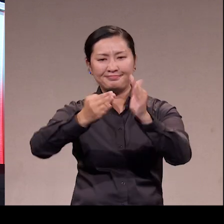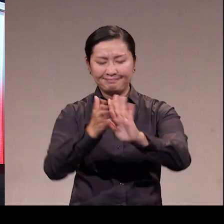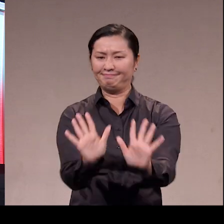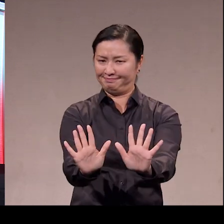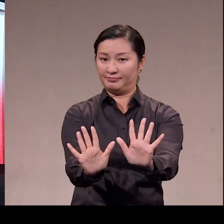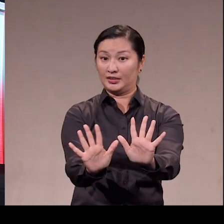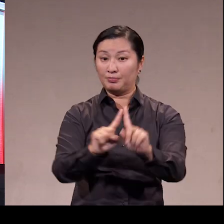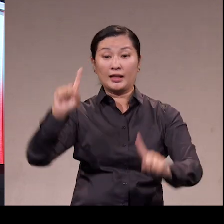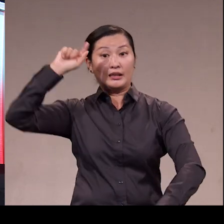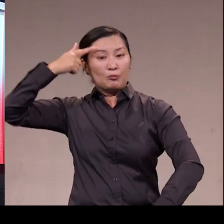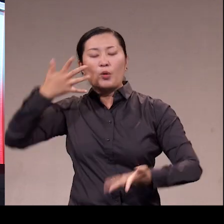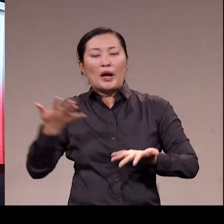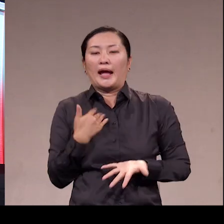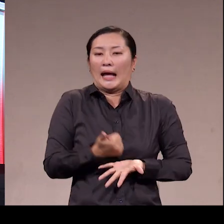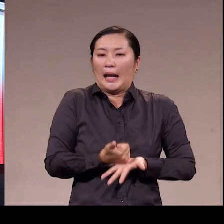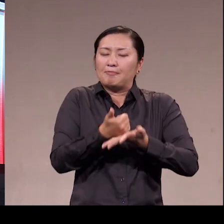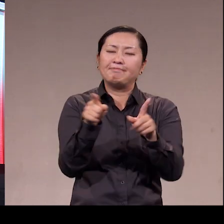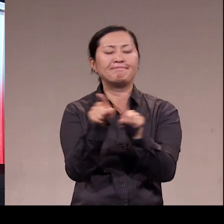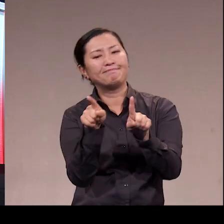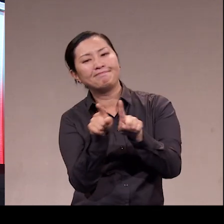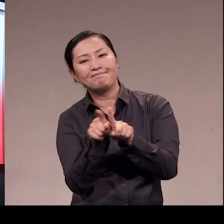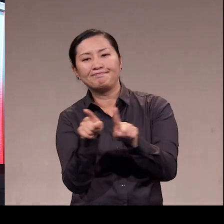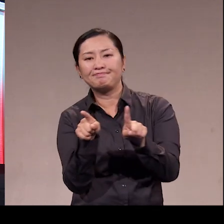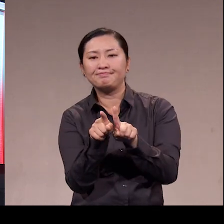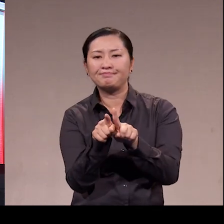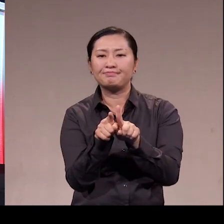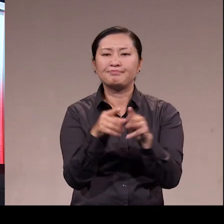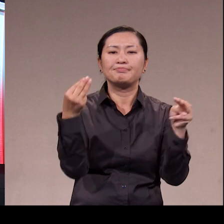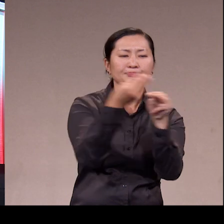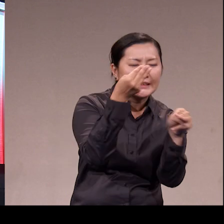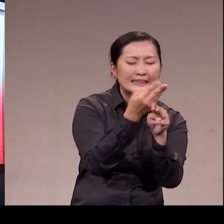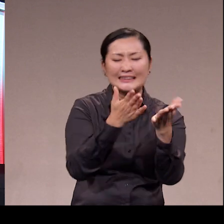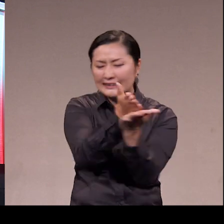secular subjects like Mathematics and Science.